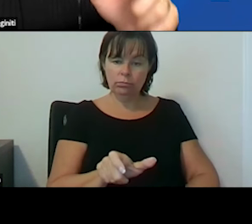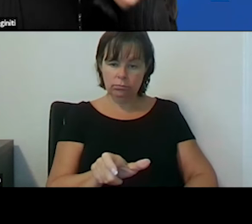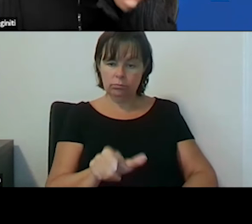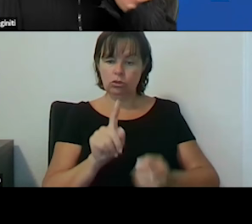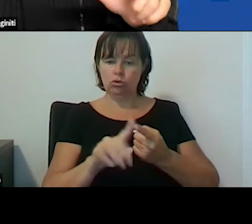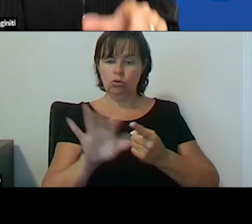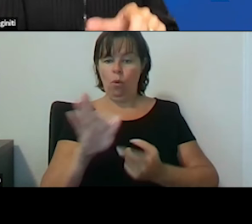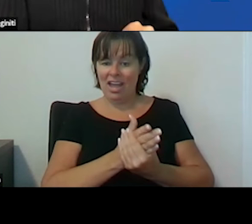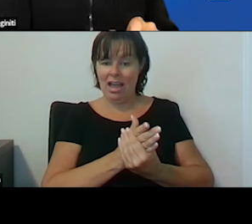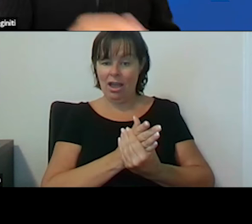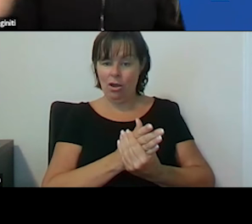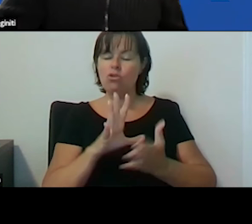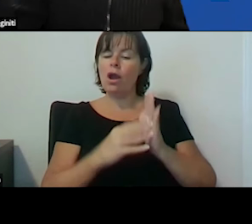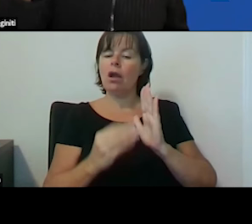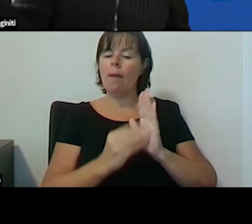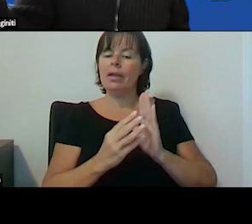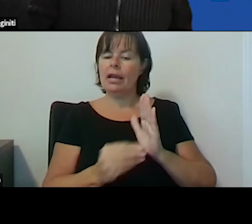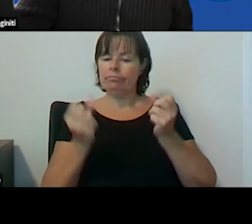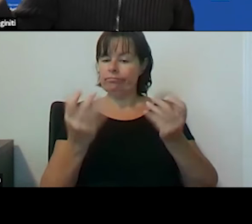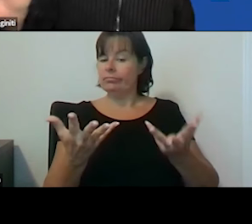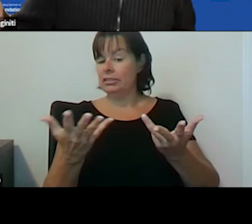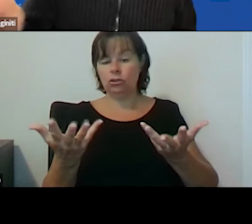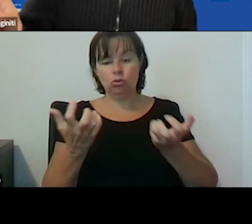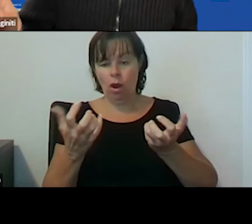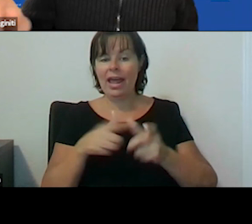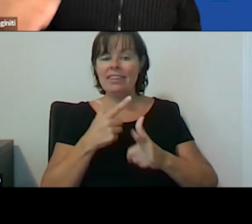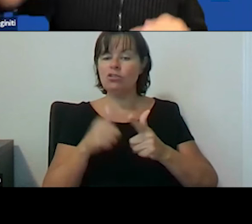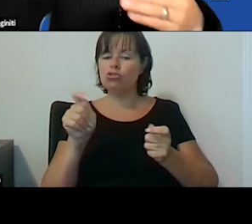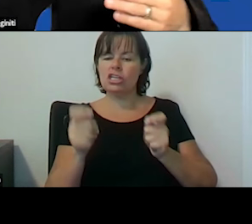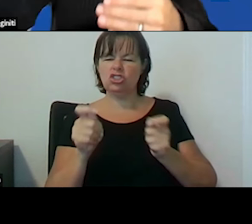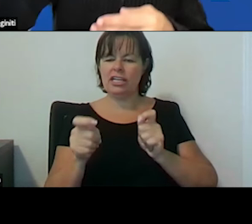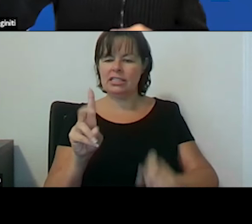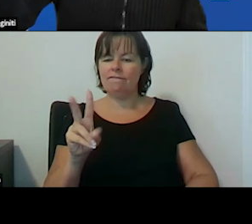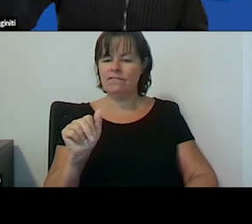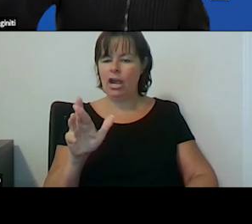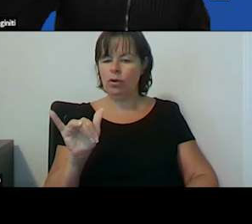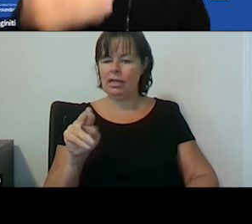you can copy it as many times and now you just adjust the variance and now you have a fully